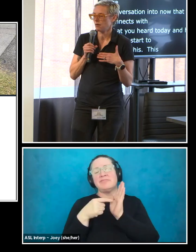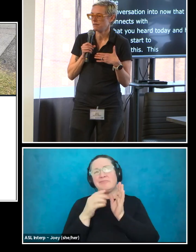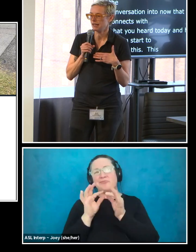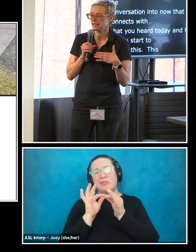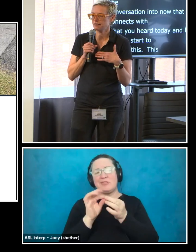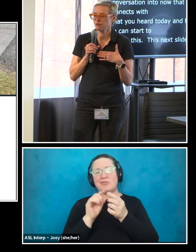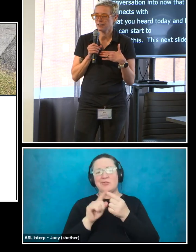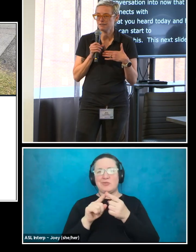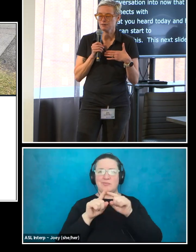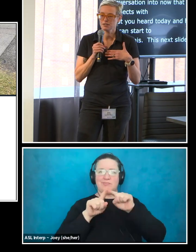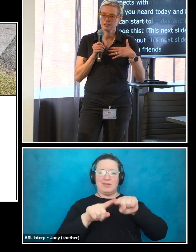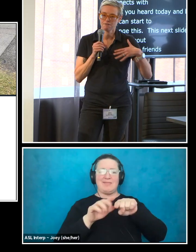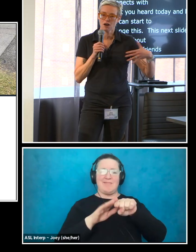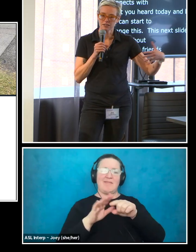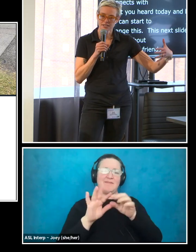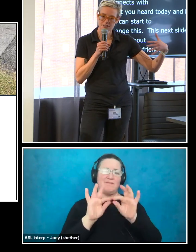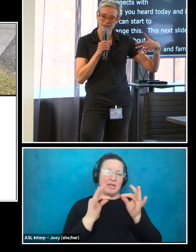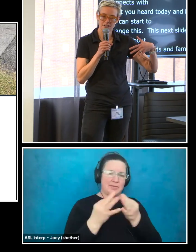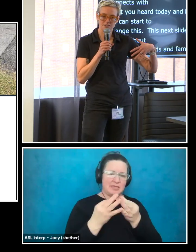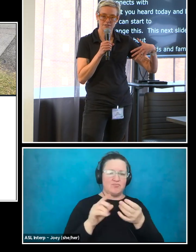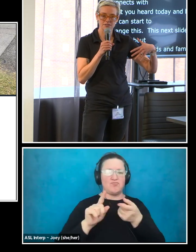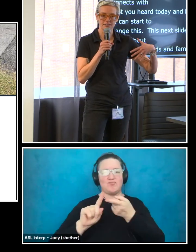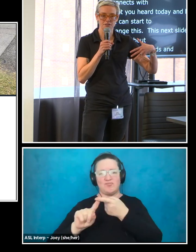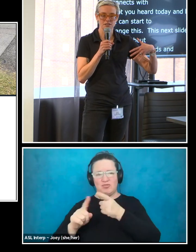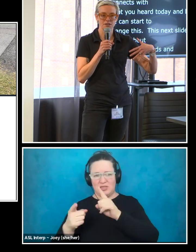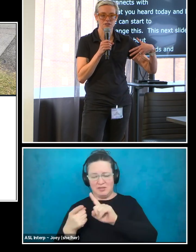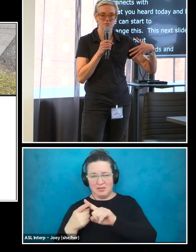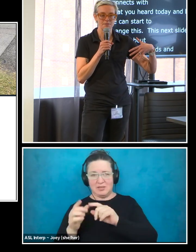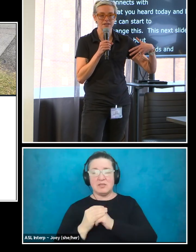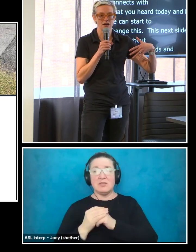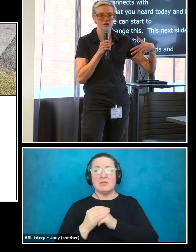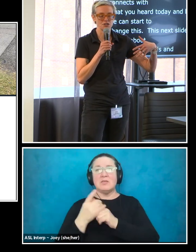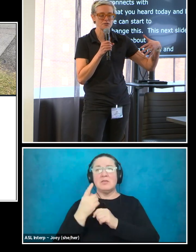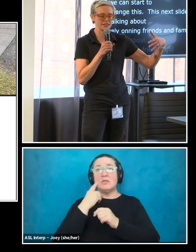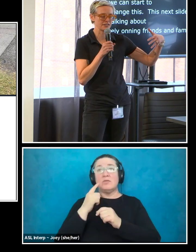um is for especially involuntary non-drivers, like those of us who maybe aren't choosing to